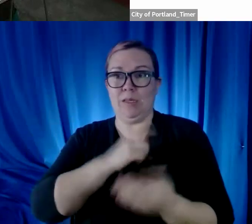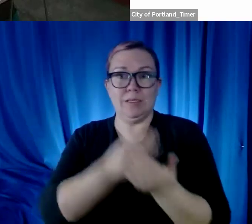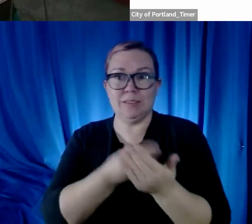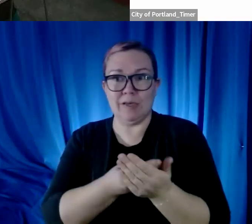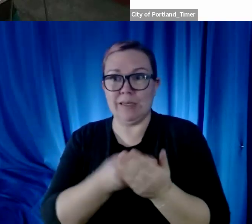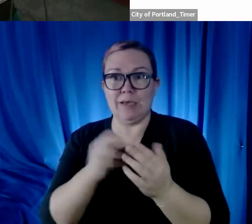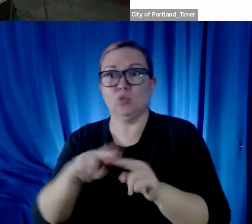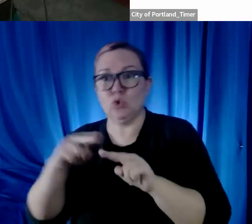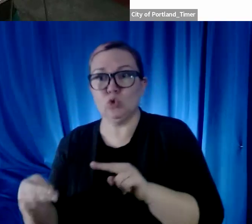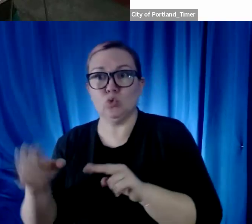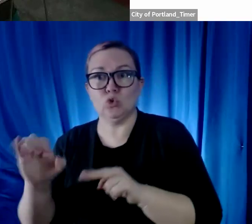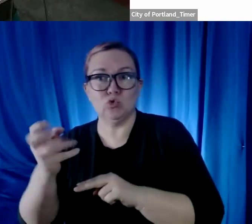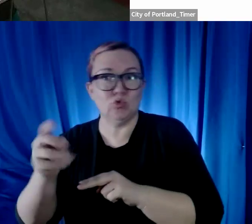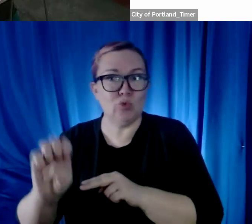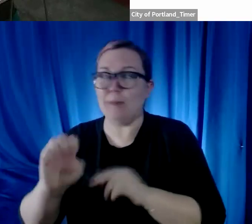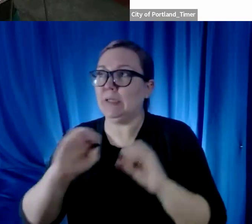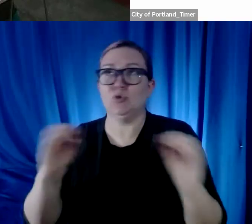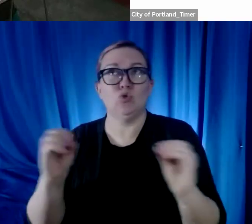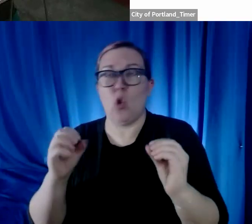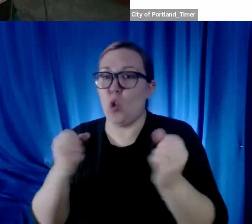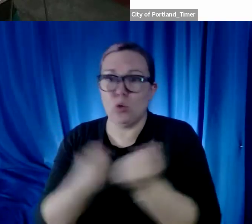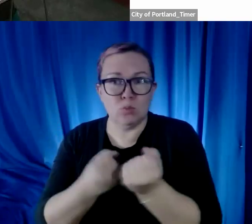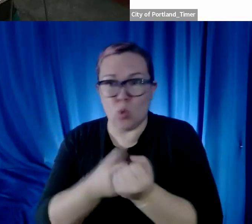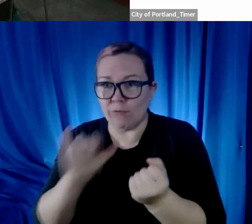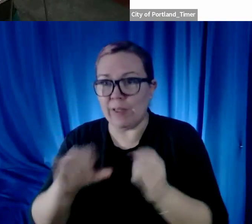There's no evidence that police funding the police more decreases crime.